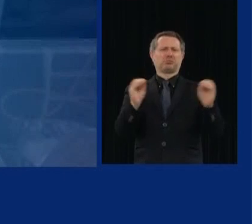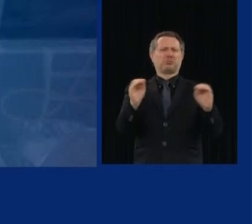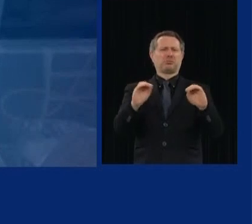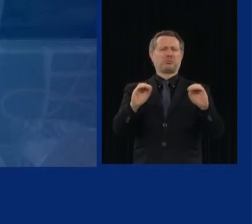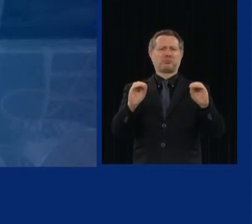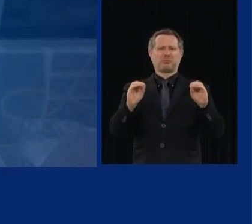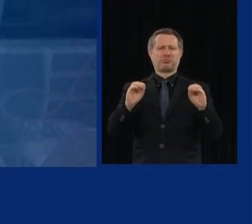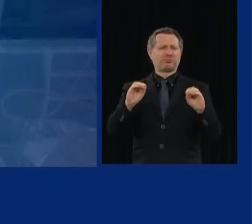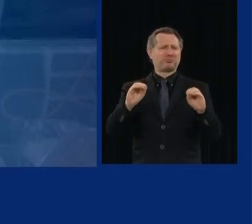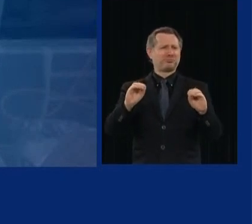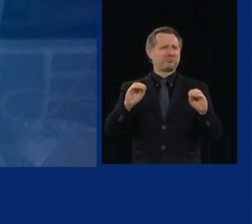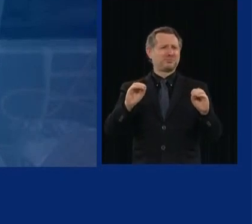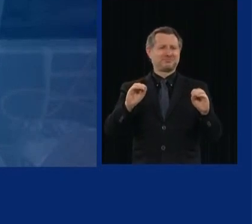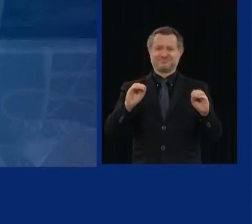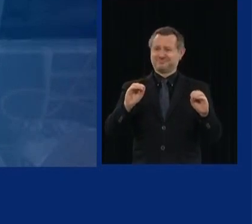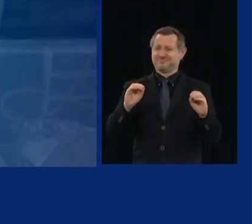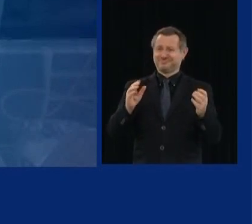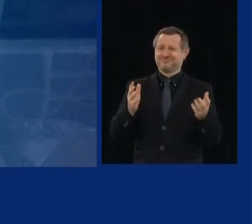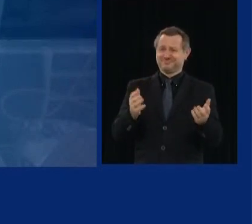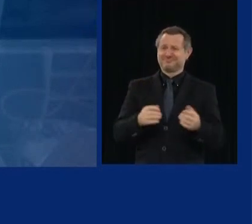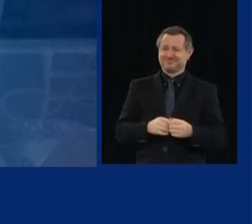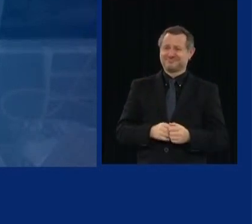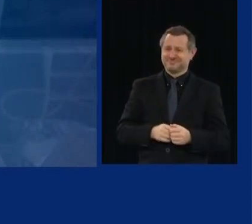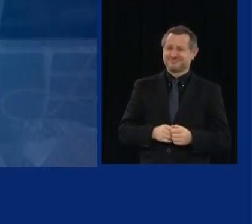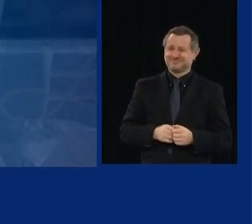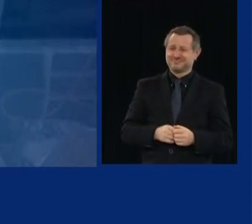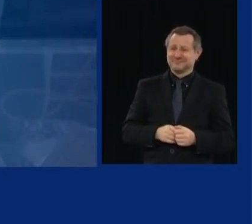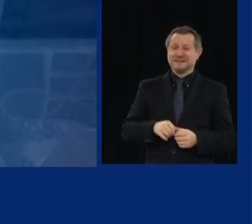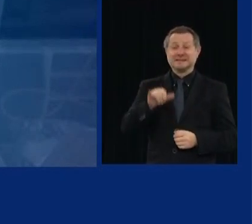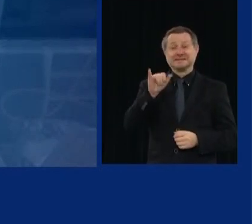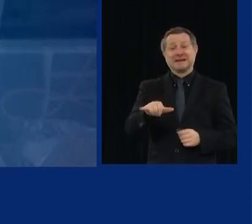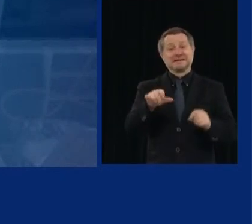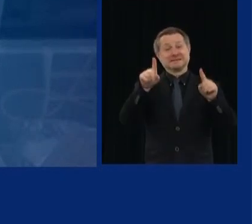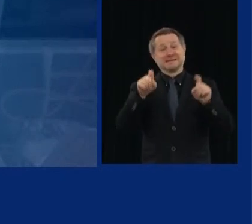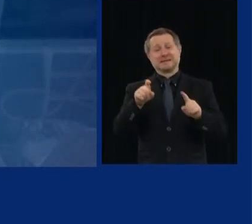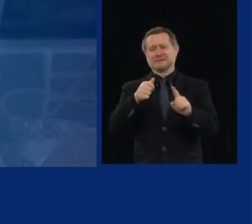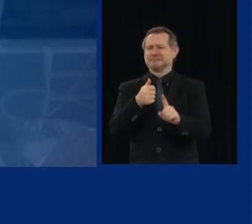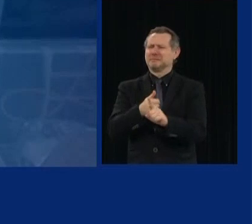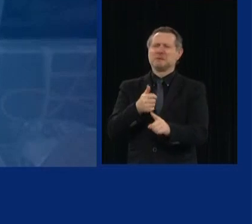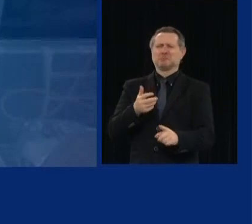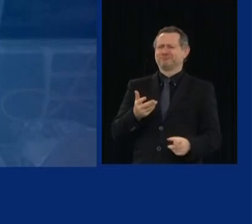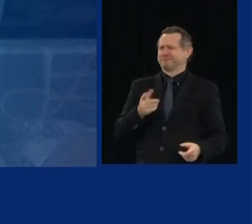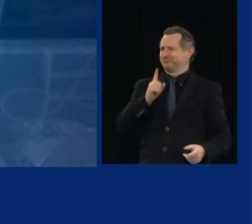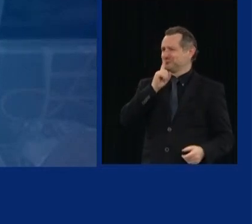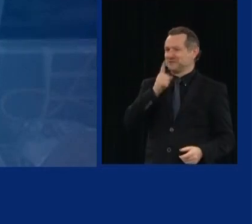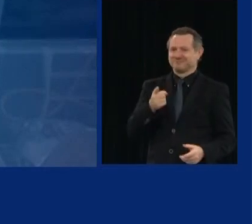INVASIVE TEST.